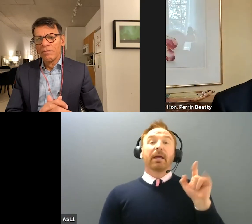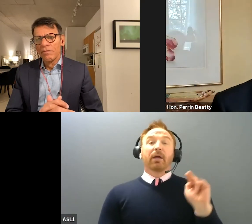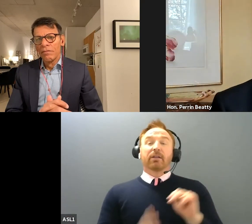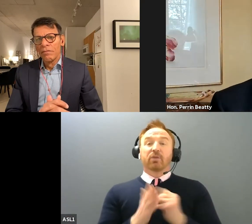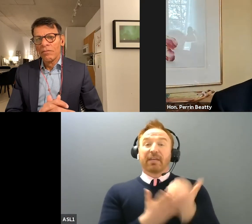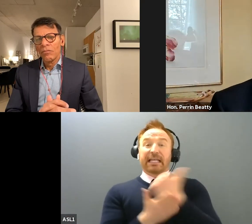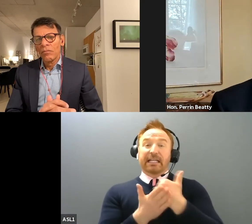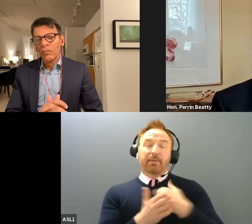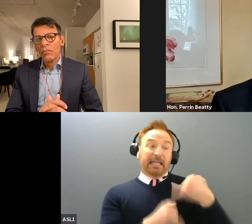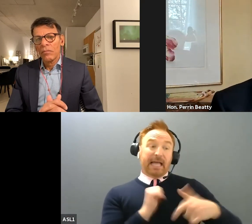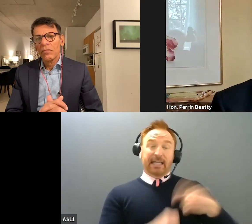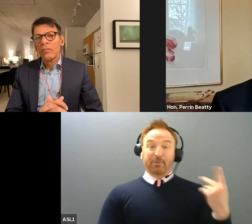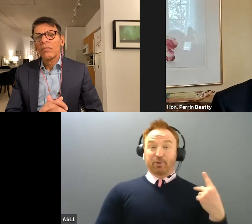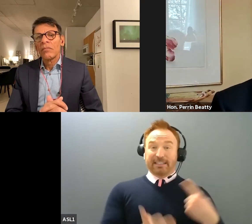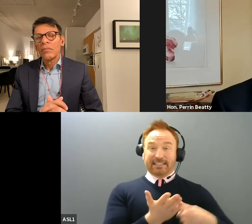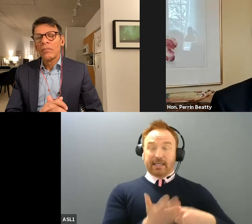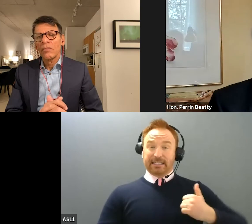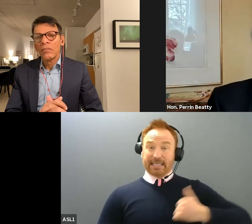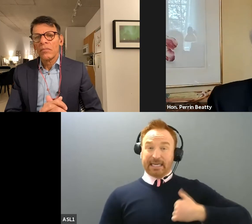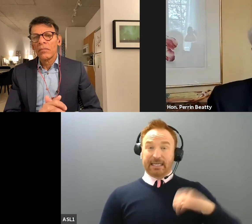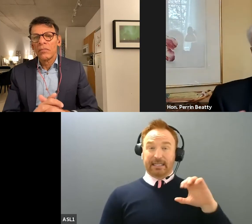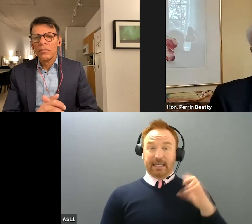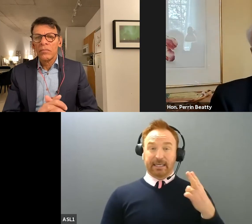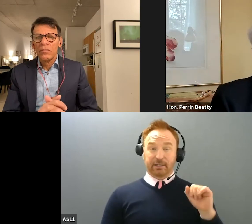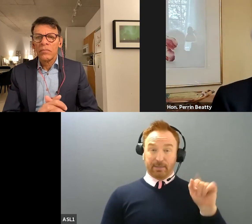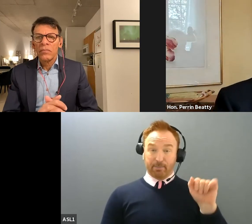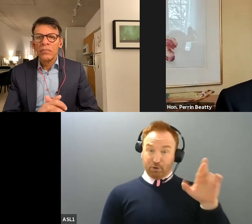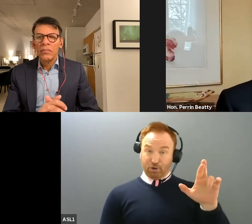Chamber has had its annual general meeting, and at that we bring together chambers from across